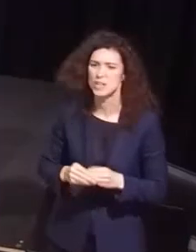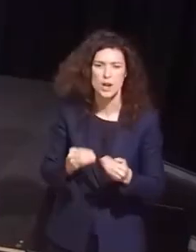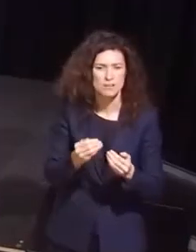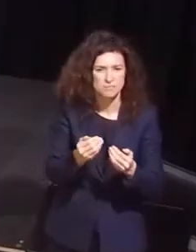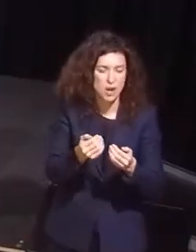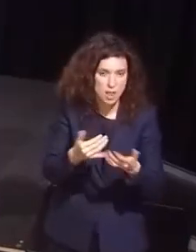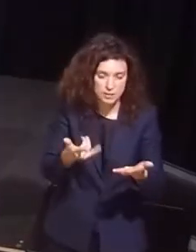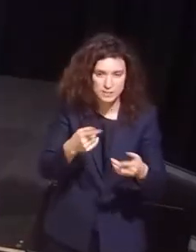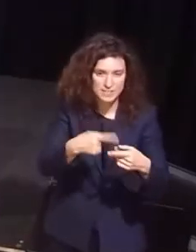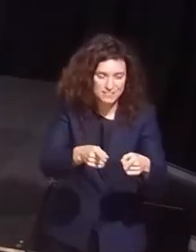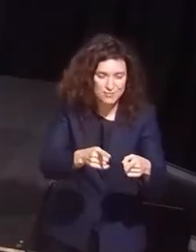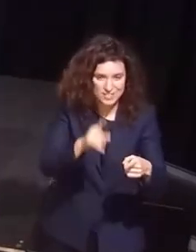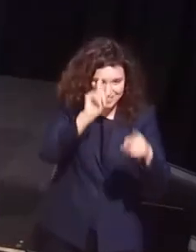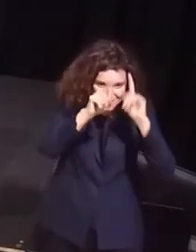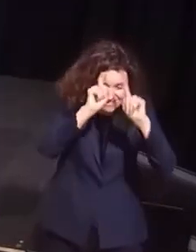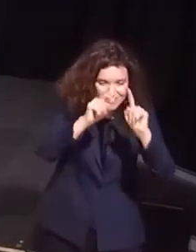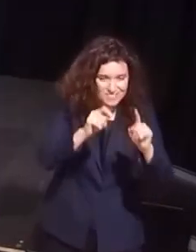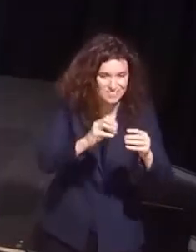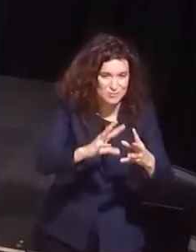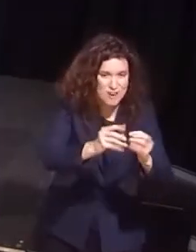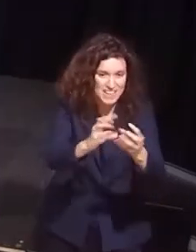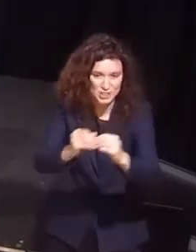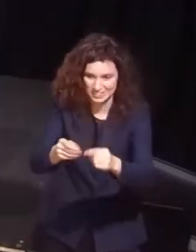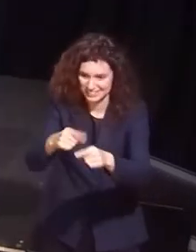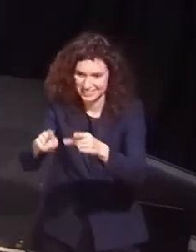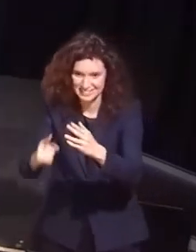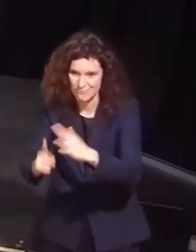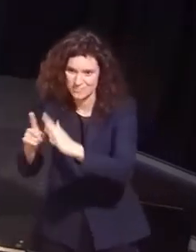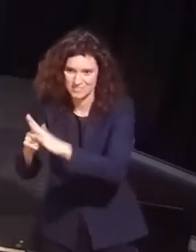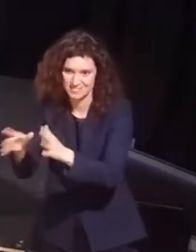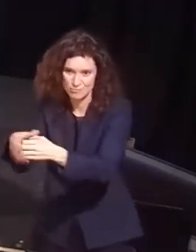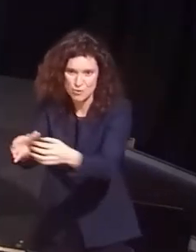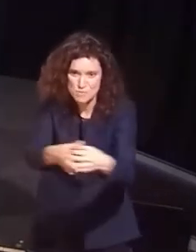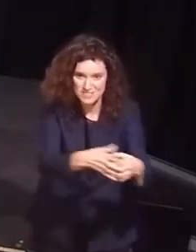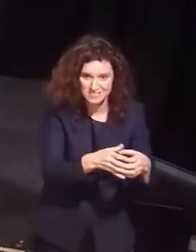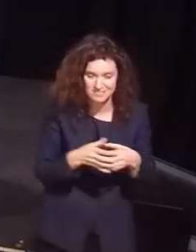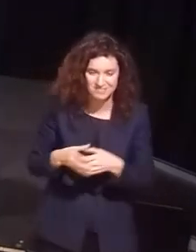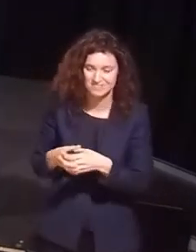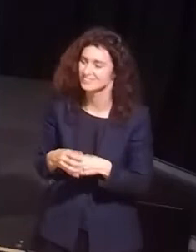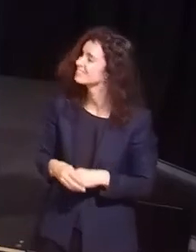Interestingly, Namco used to make communicators as well, quite similar to this.